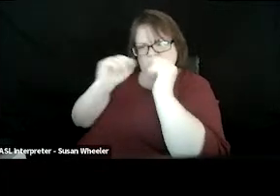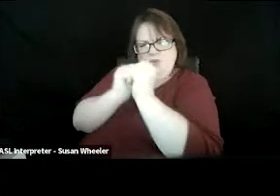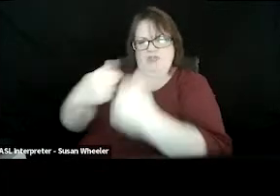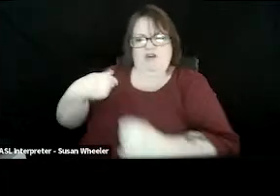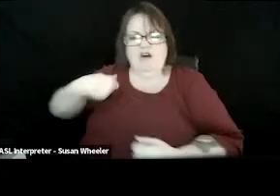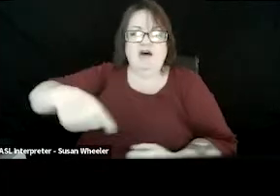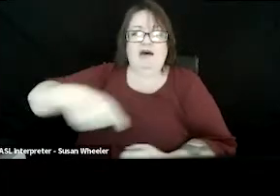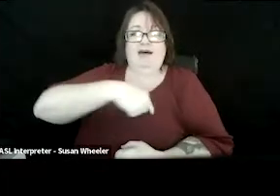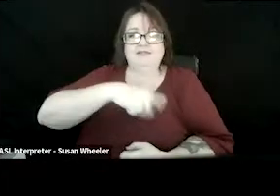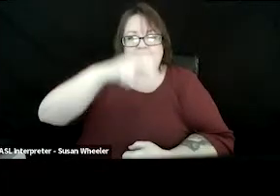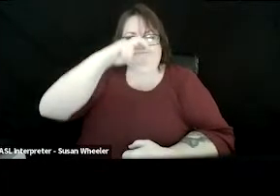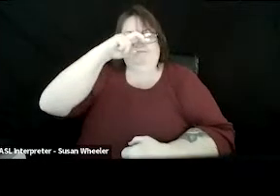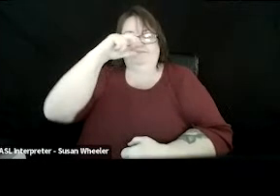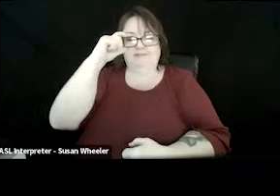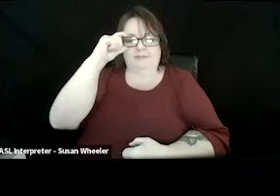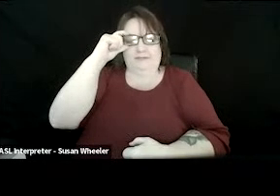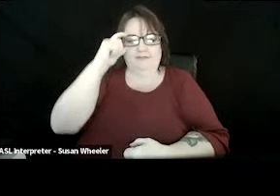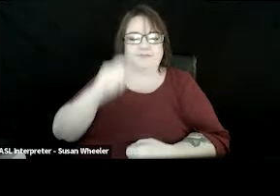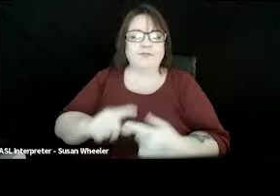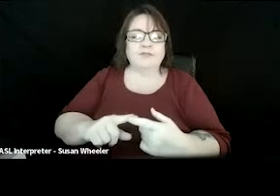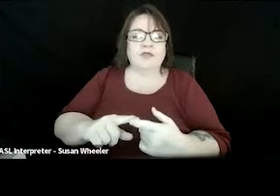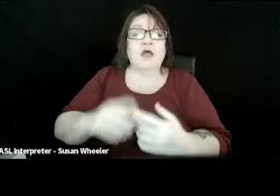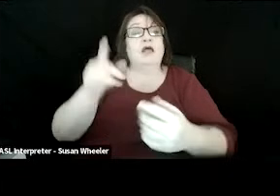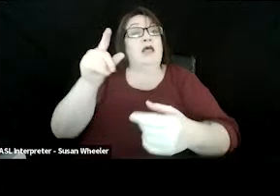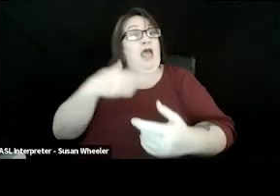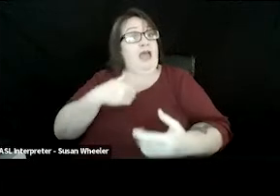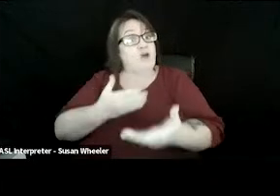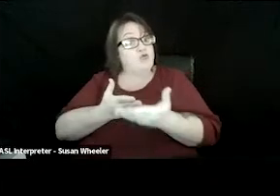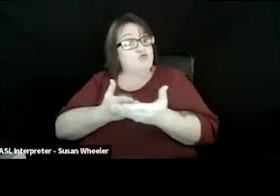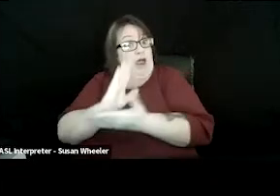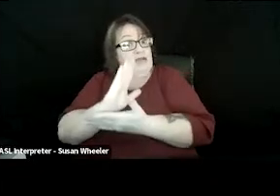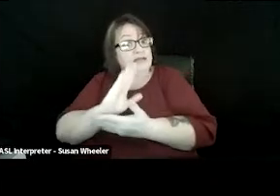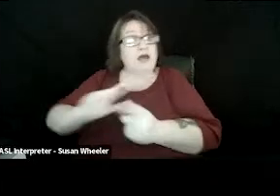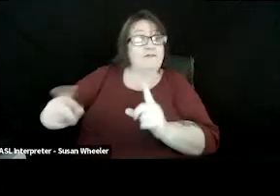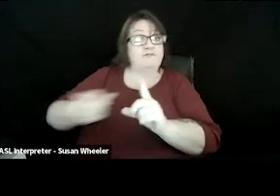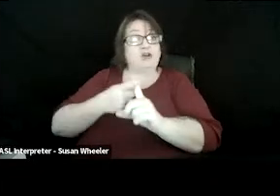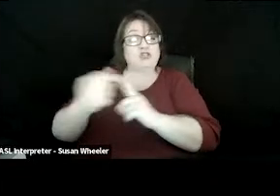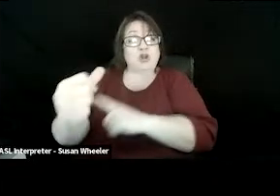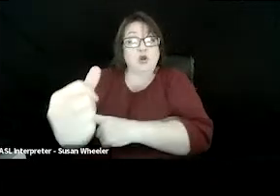A right of first refusal, another form of restricted covenant,